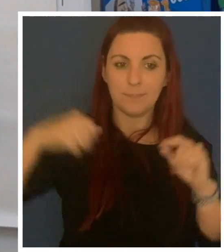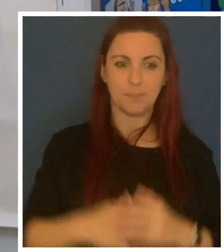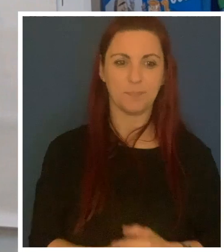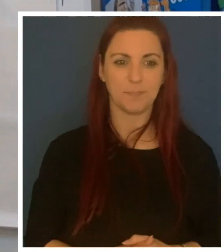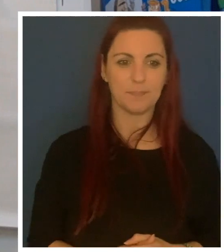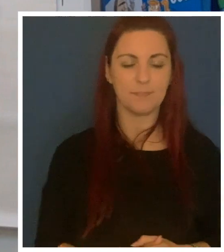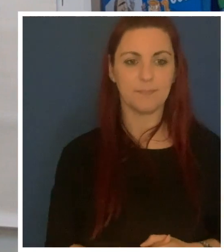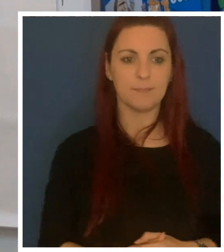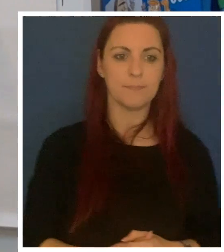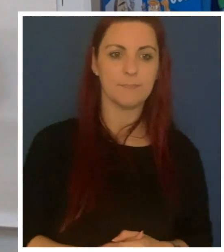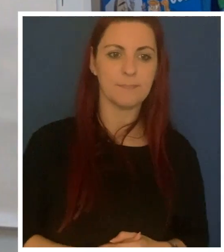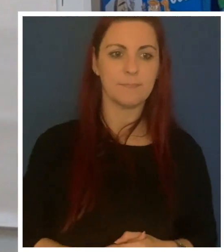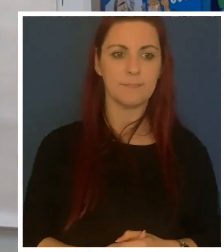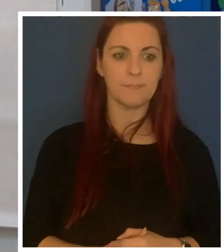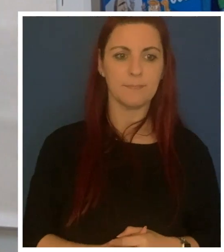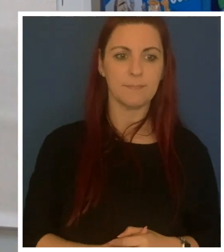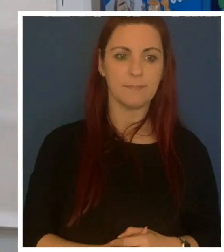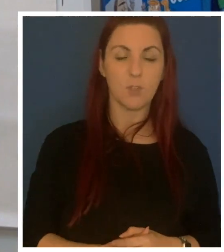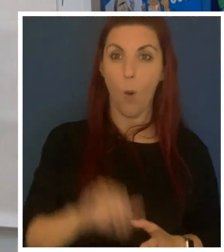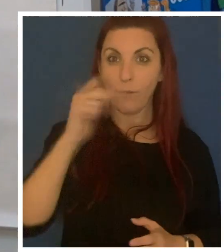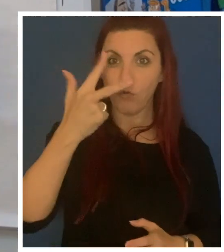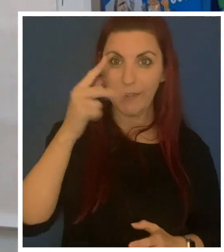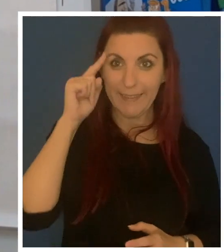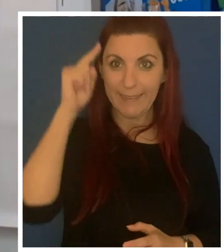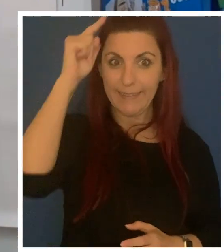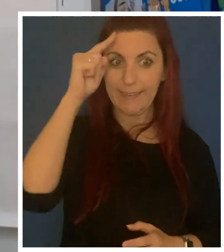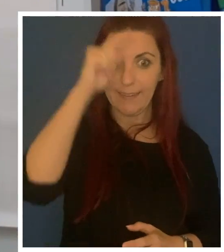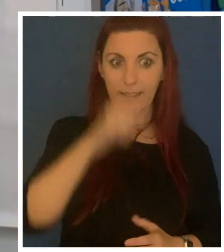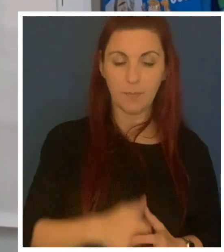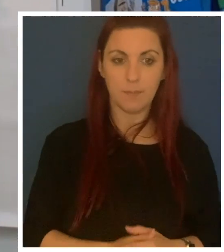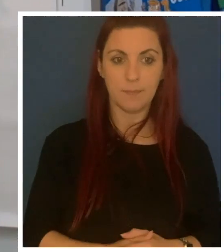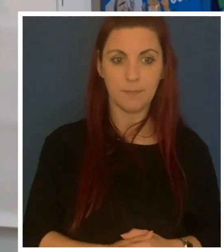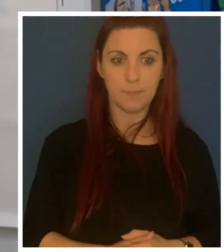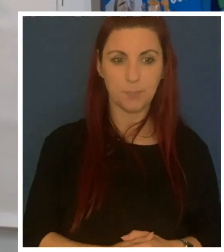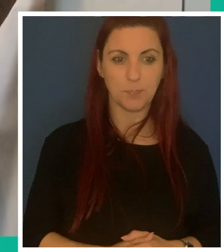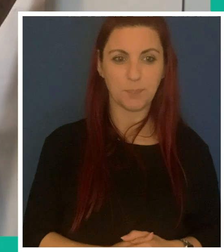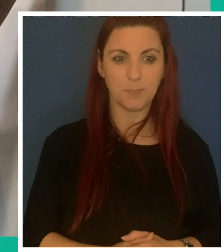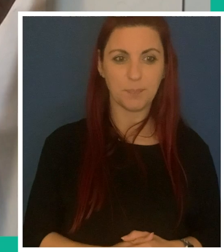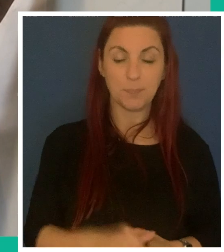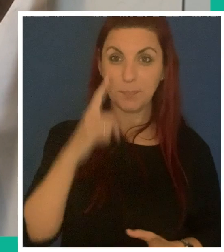So I'm going to do three spikes on top of this M, I'm going to do it sideways off the top of his head.